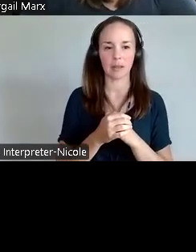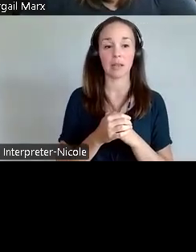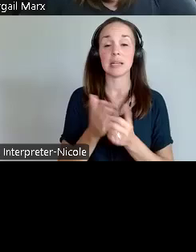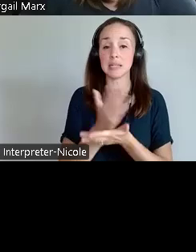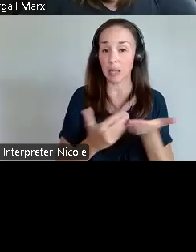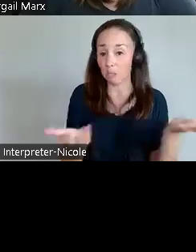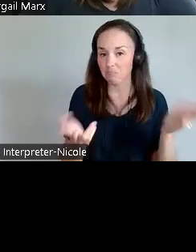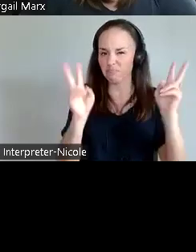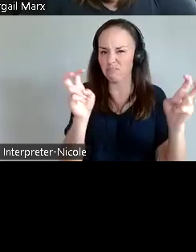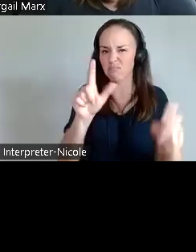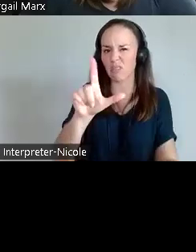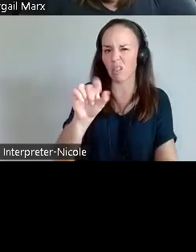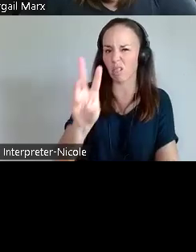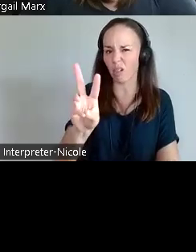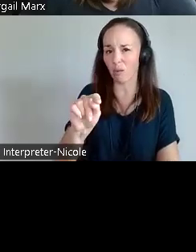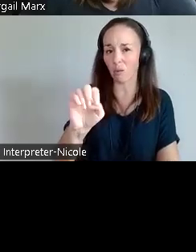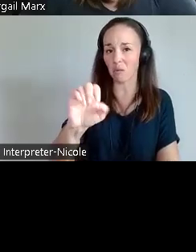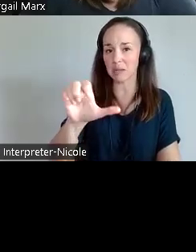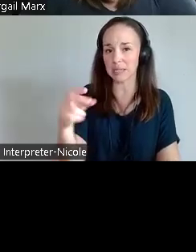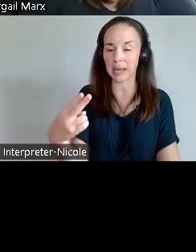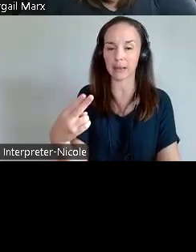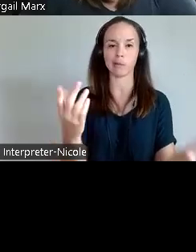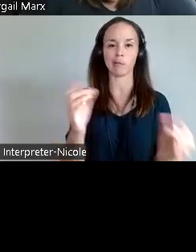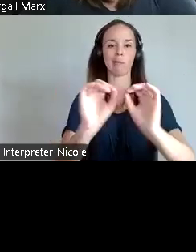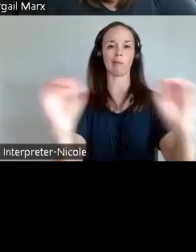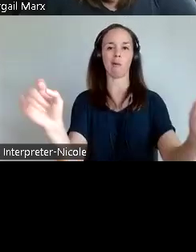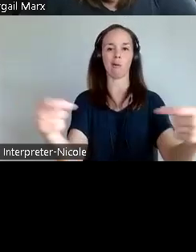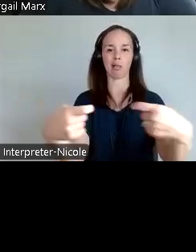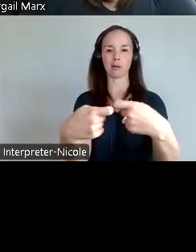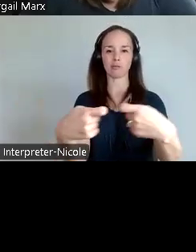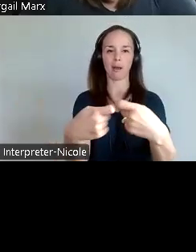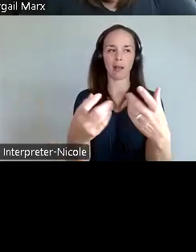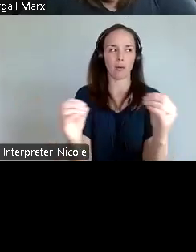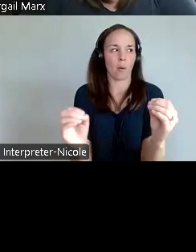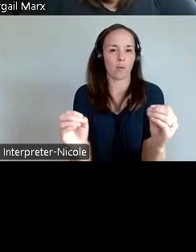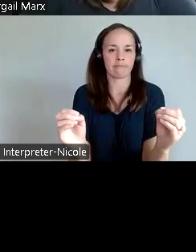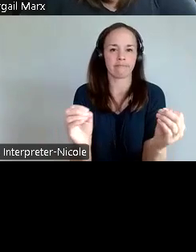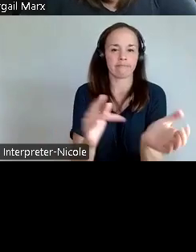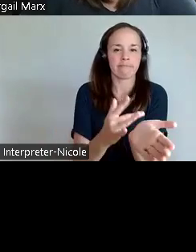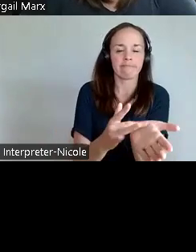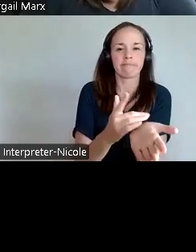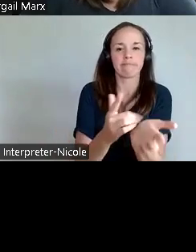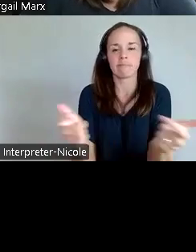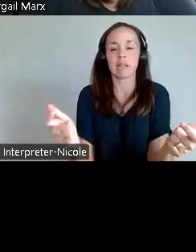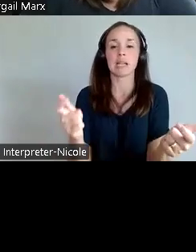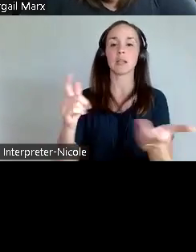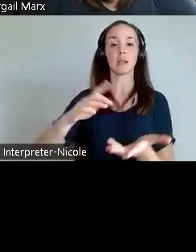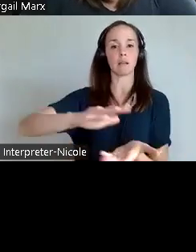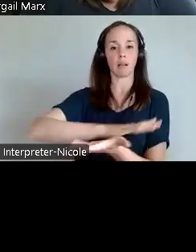so those are non-electronic ways to communicate. Calendar systems, communication boards,